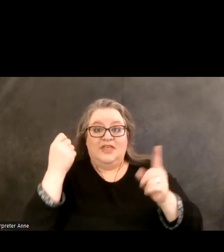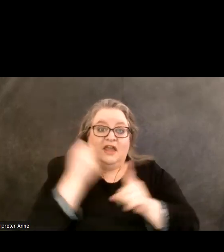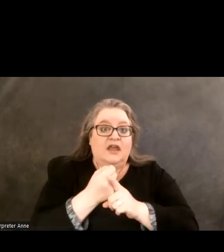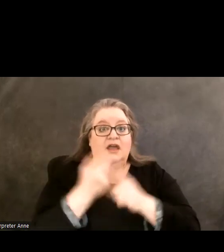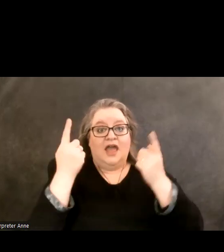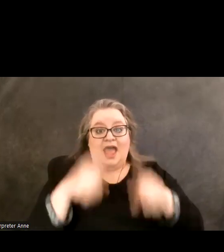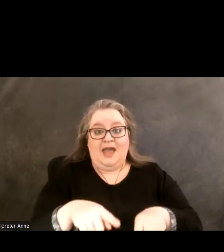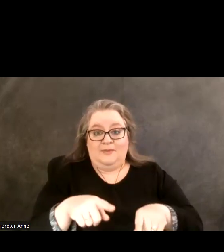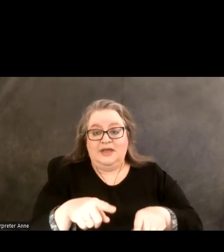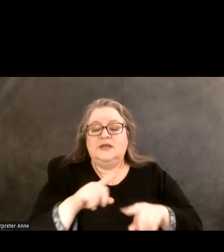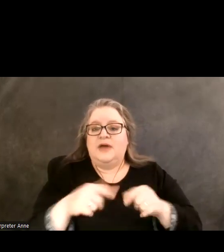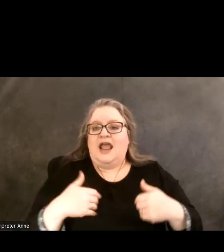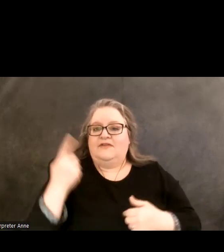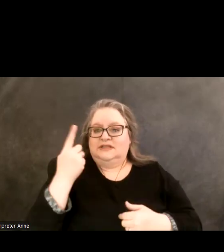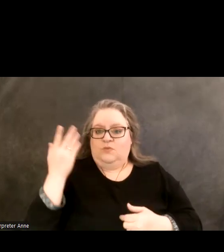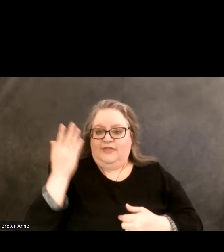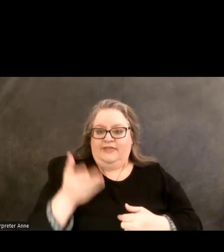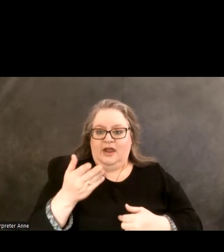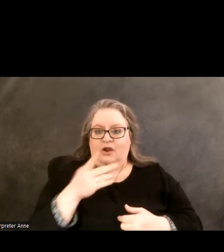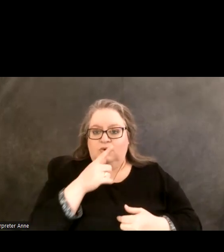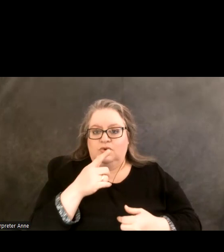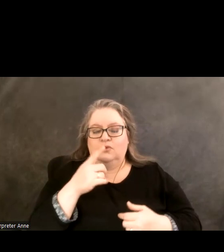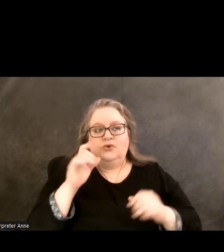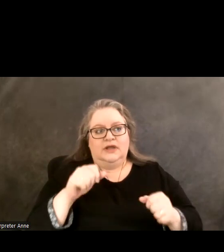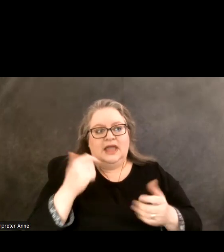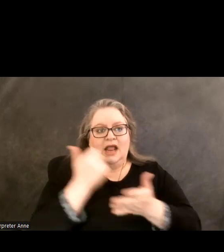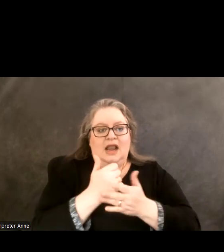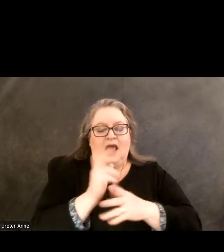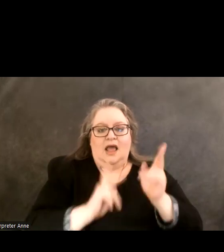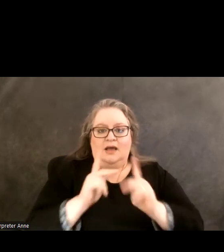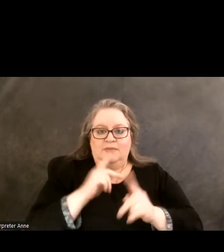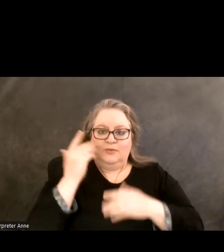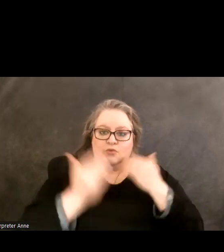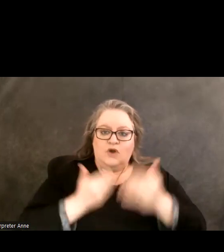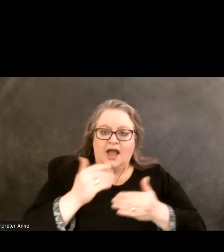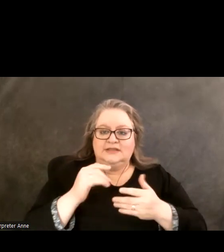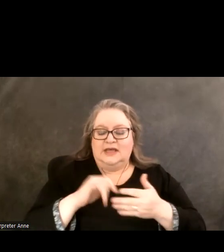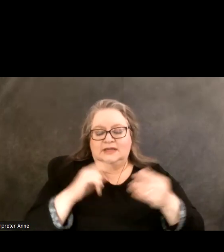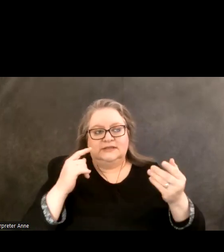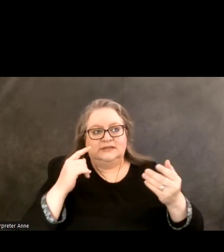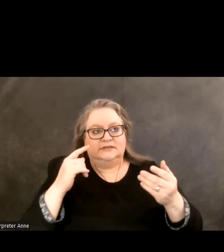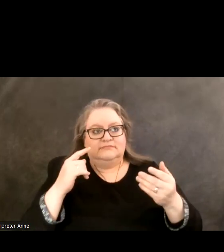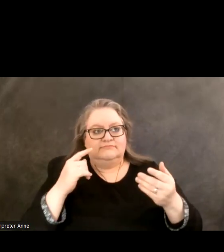having someone there who can help people process that and deal with that is really valuable, and that's another